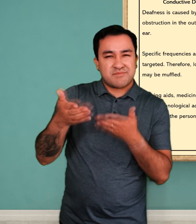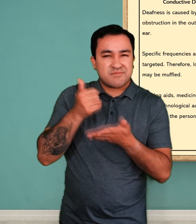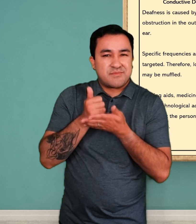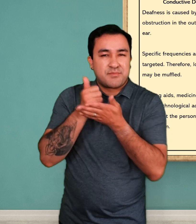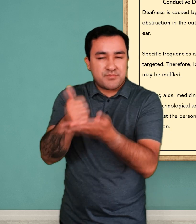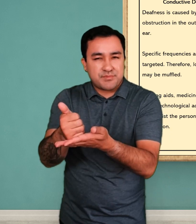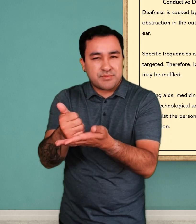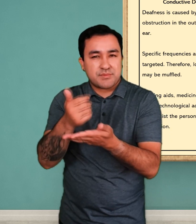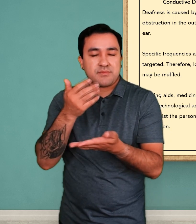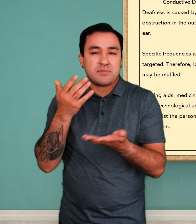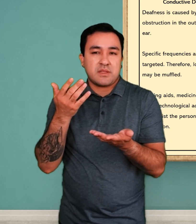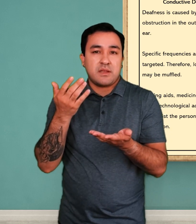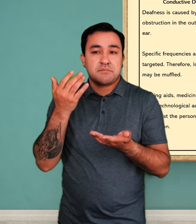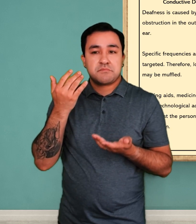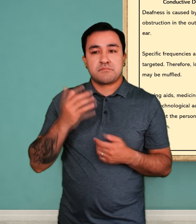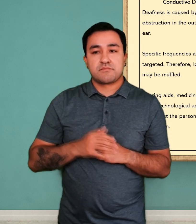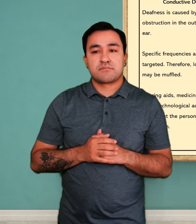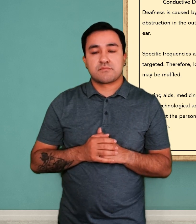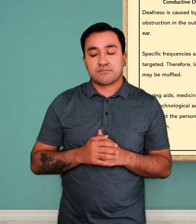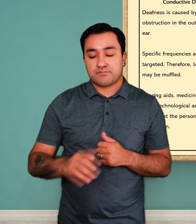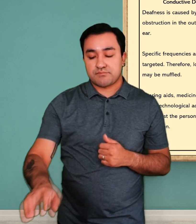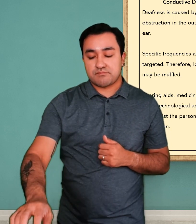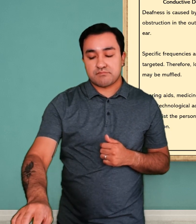the person in perceiving sound.